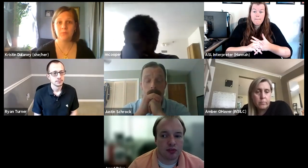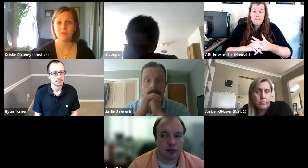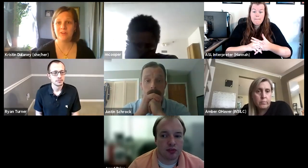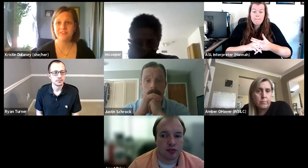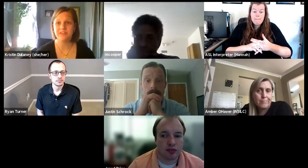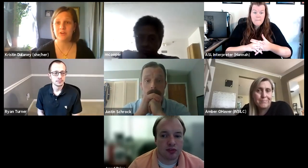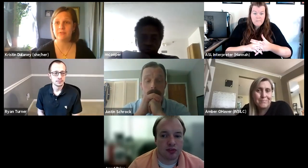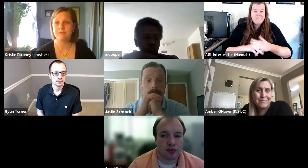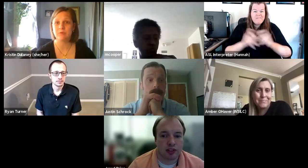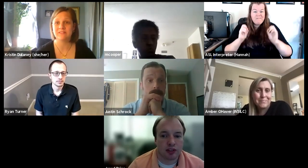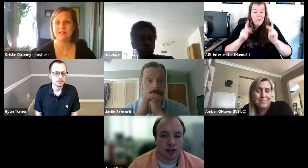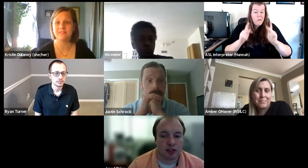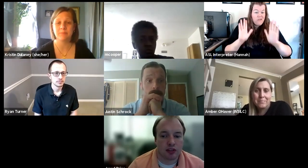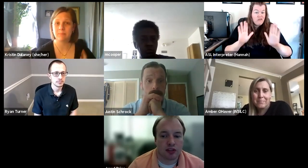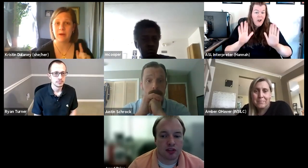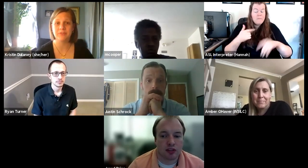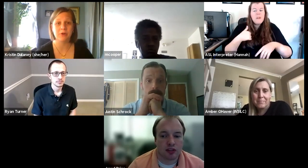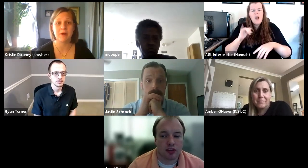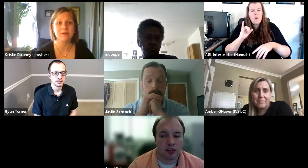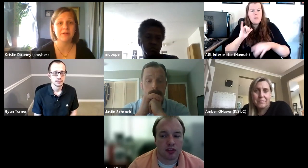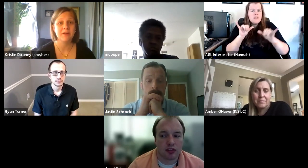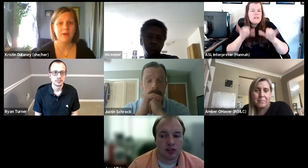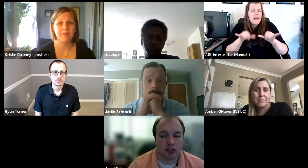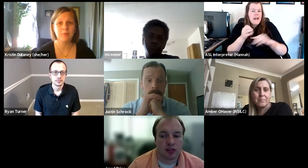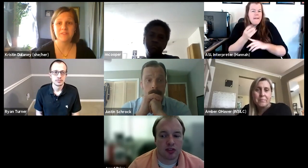Well great. Well I'll stay on for a few minutes in case something pops in your mind but